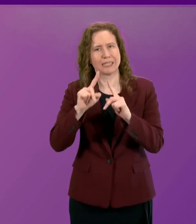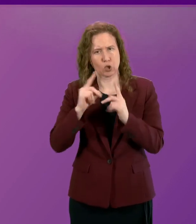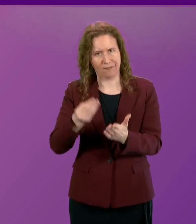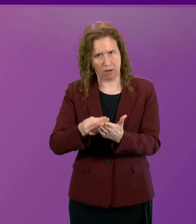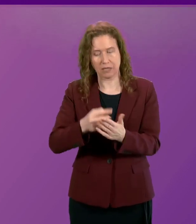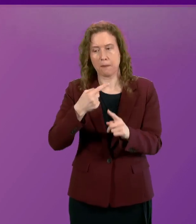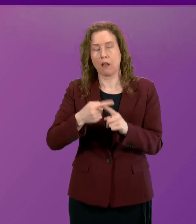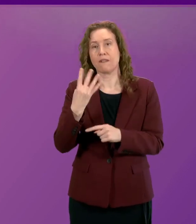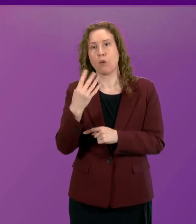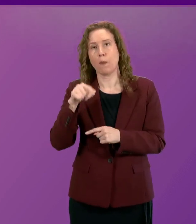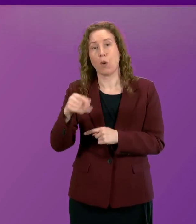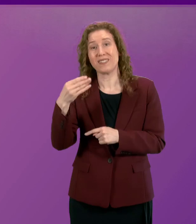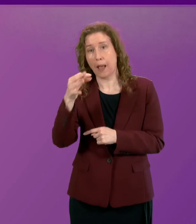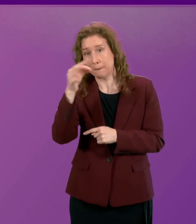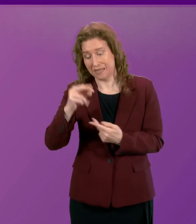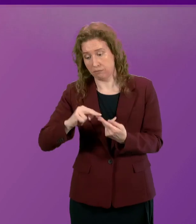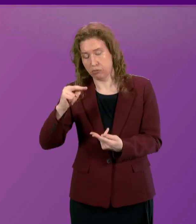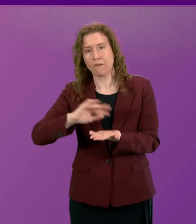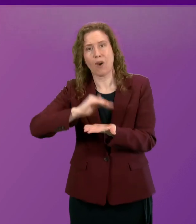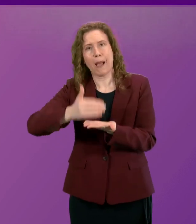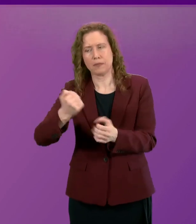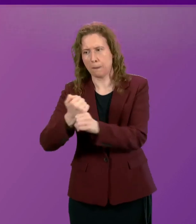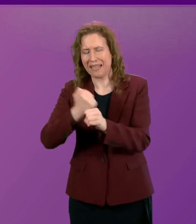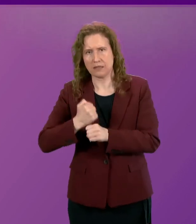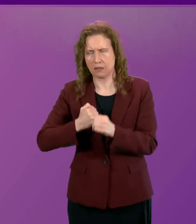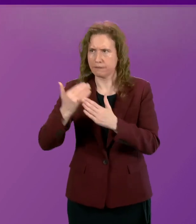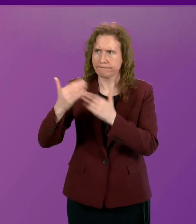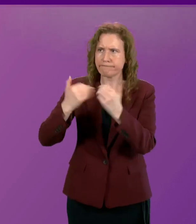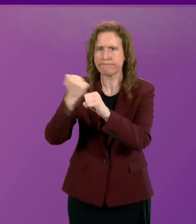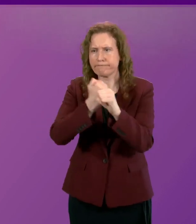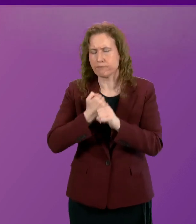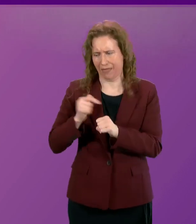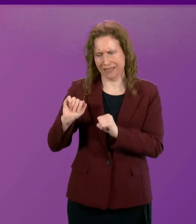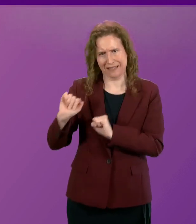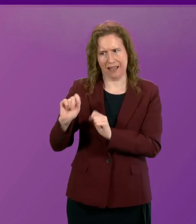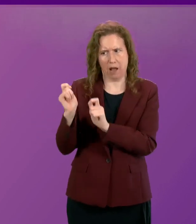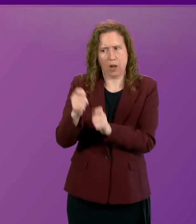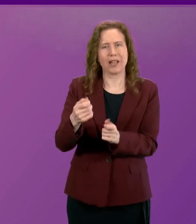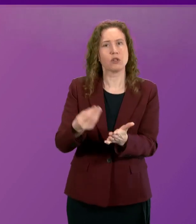4.9 per cent increase in capital maintenance funding in the final allocations. Of course,